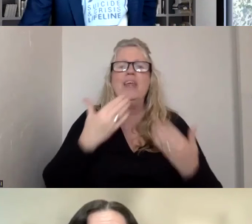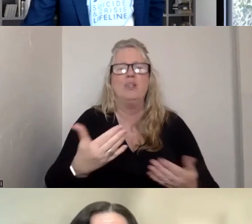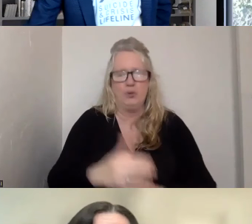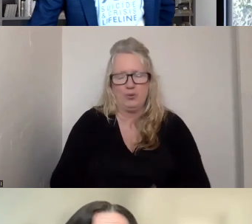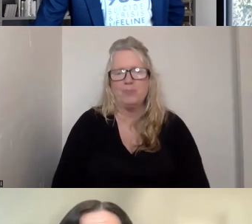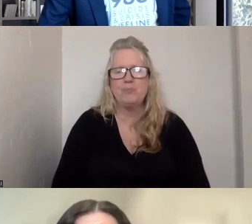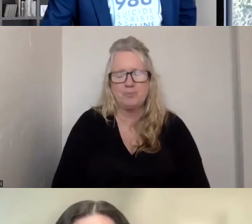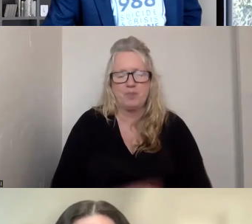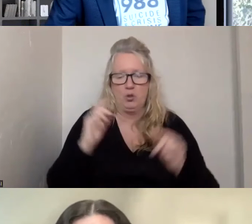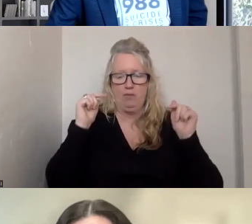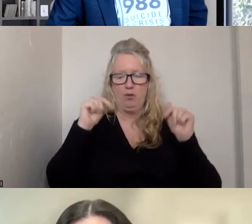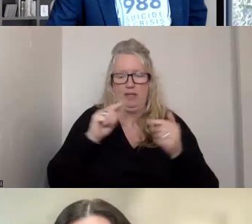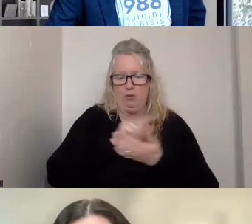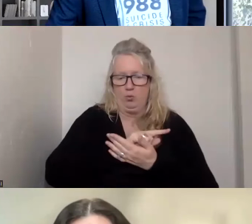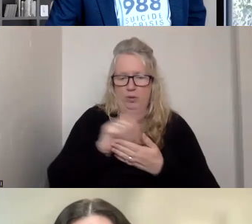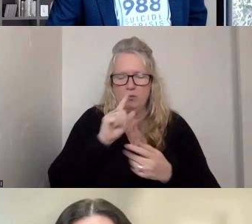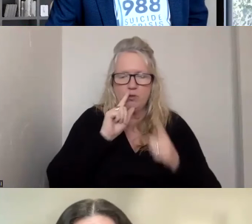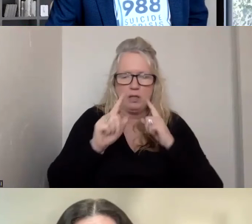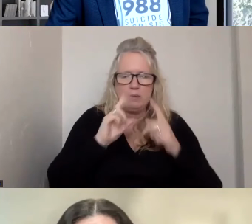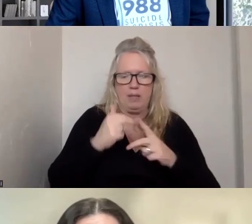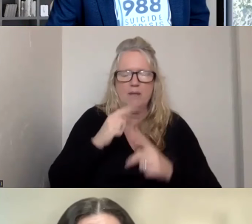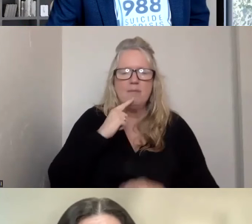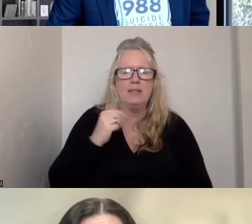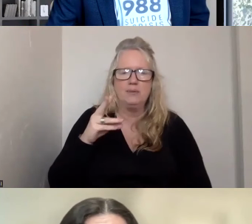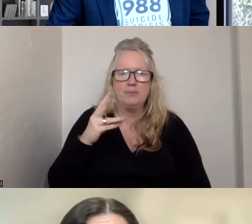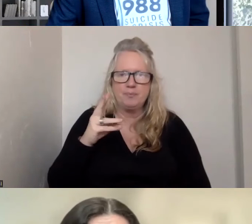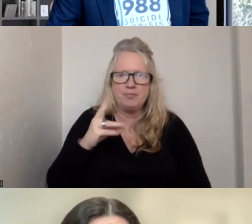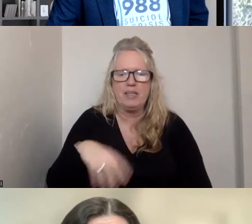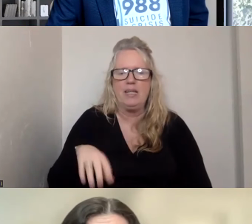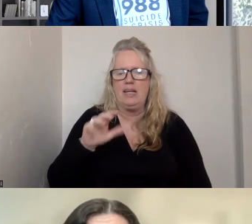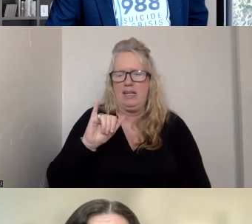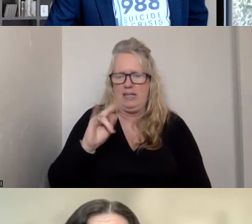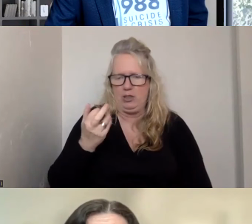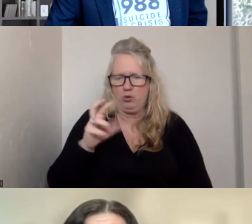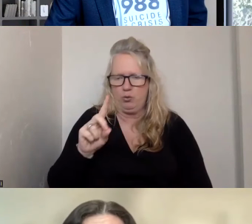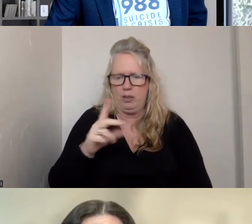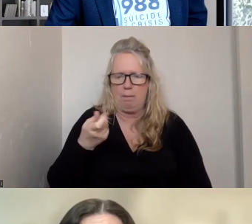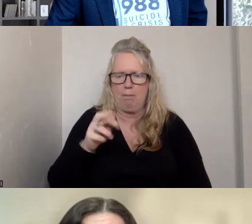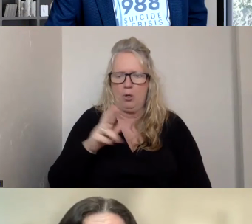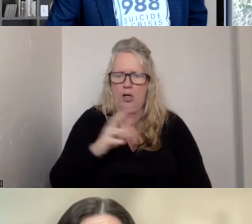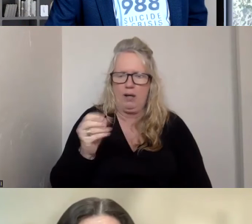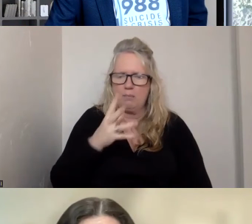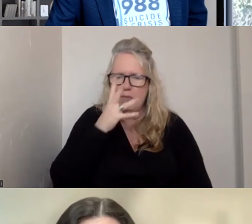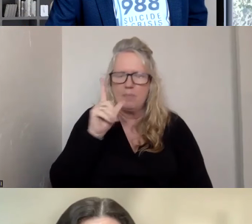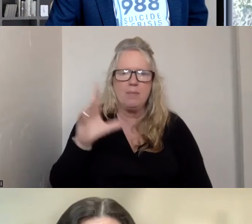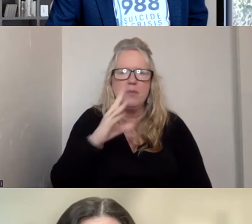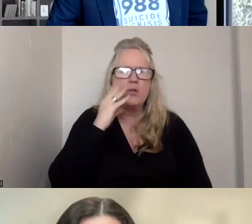THIS WEEK I TALKED WITH 16-YEAR OLD INGRID AND HER MOM ABOUT THE